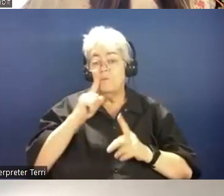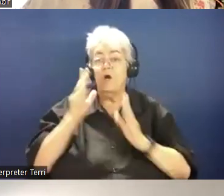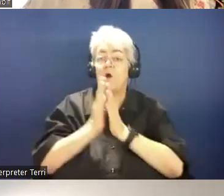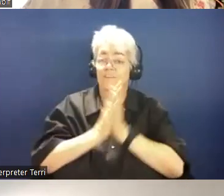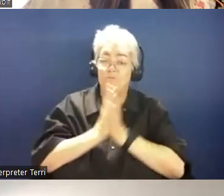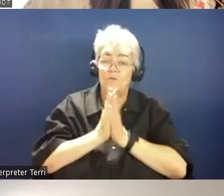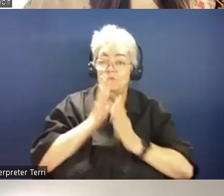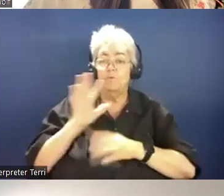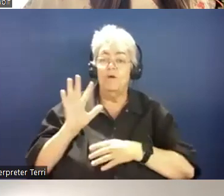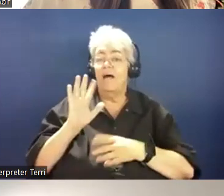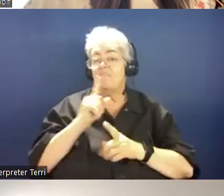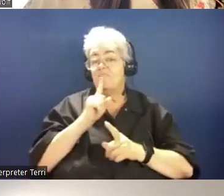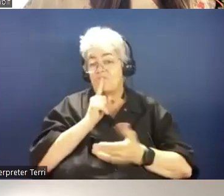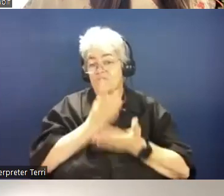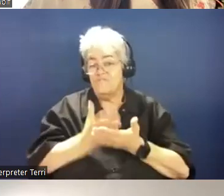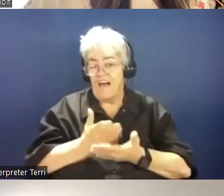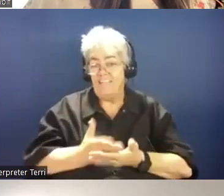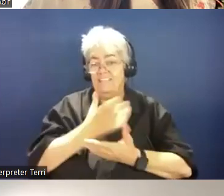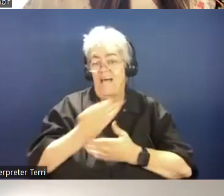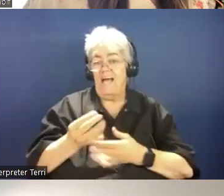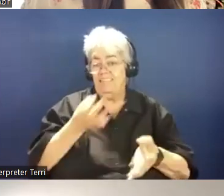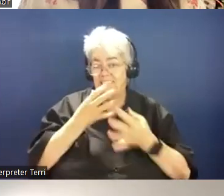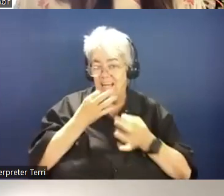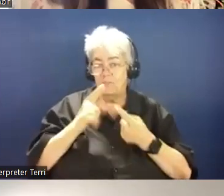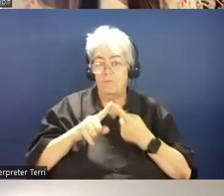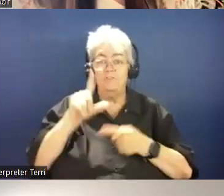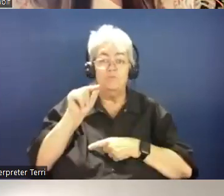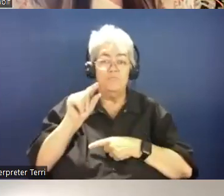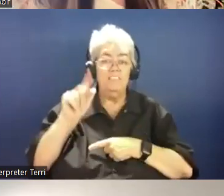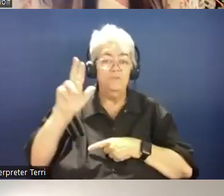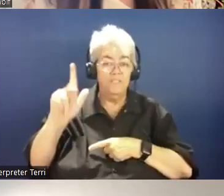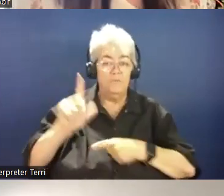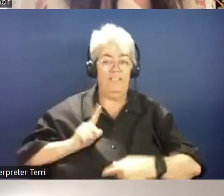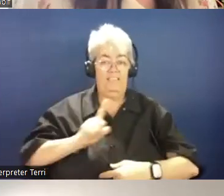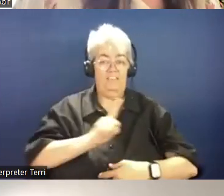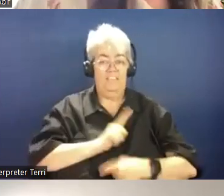about the 2023 legislative session with our current Public Policy Director, Katie Wolf.